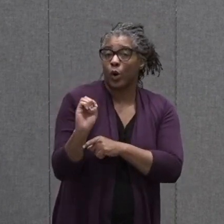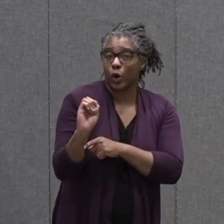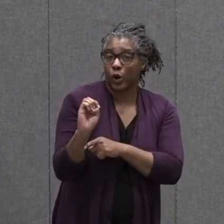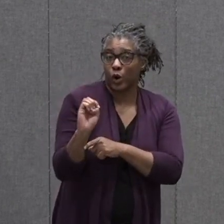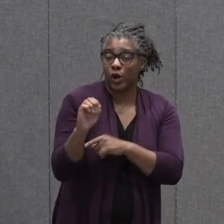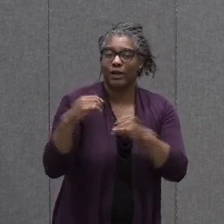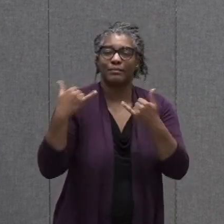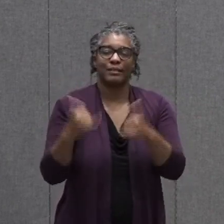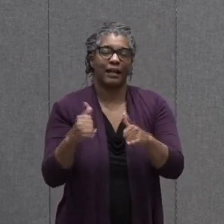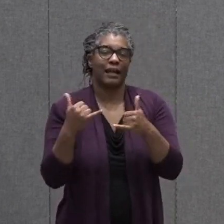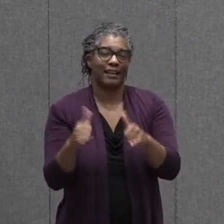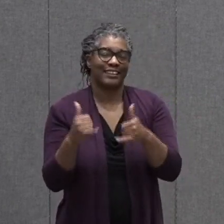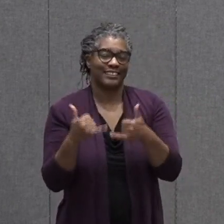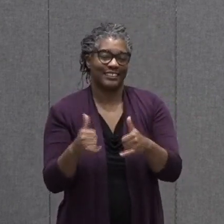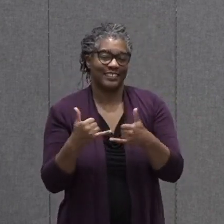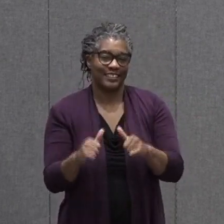The kids,